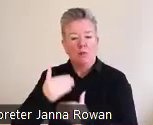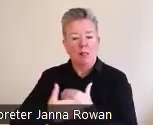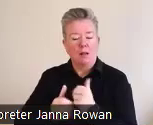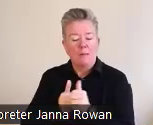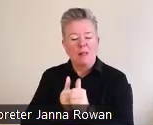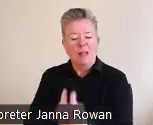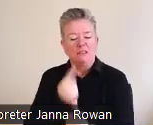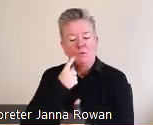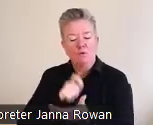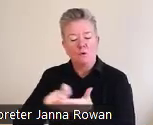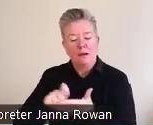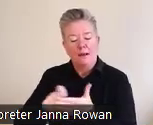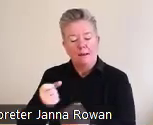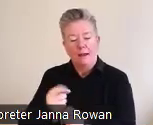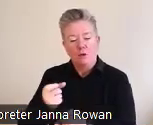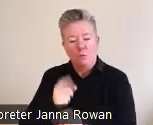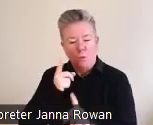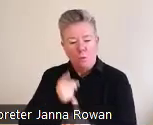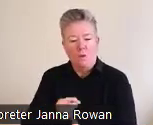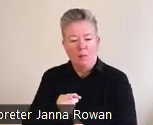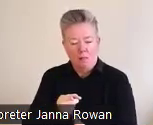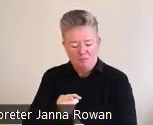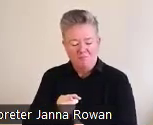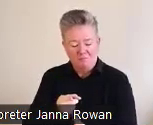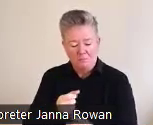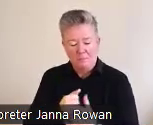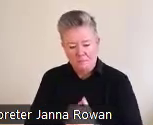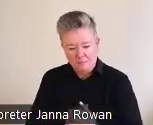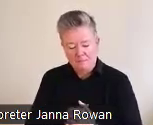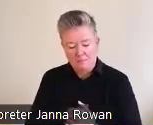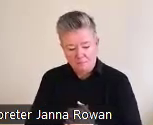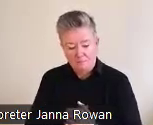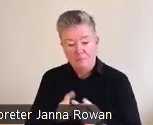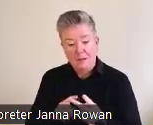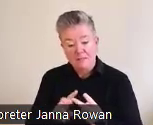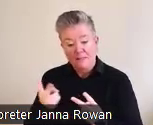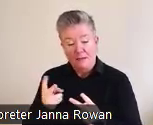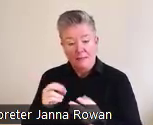for writing annual goals, and the second document